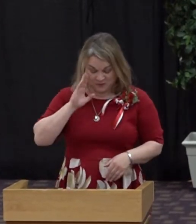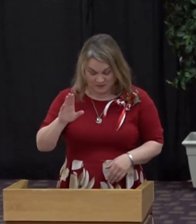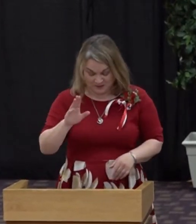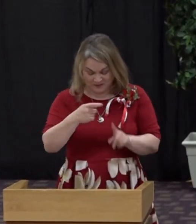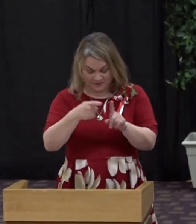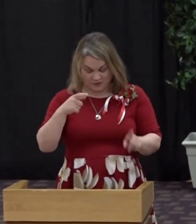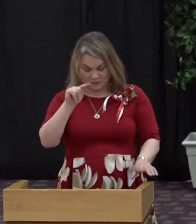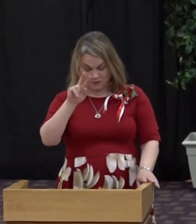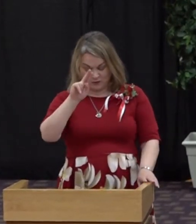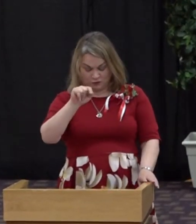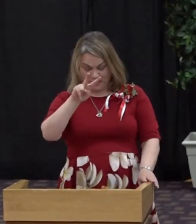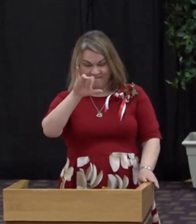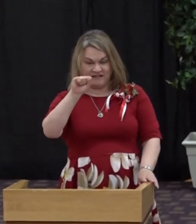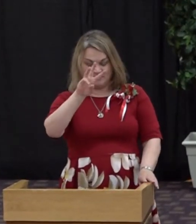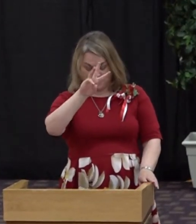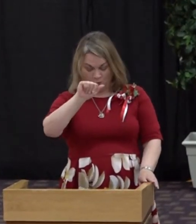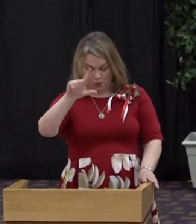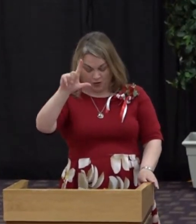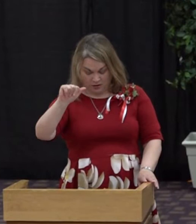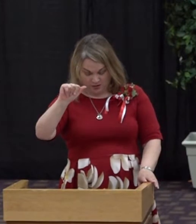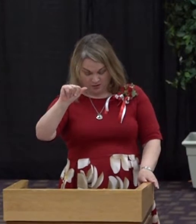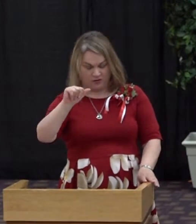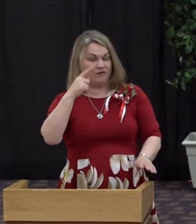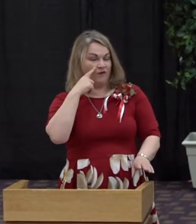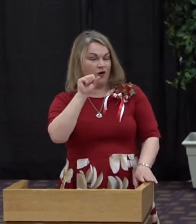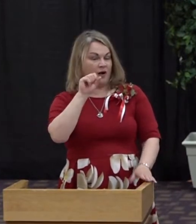Next award will be from Travis Waala.